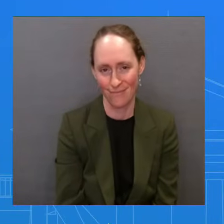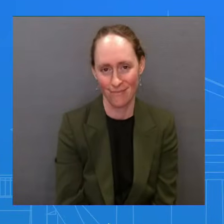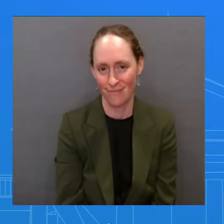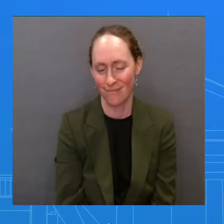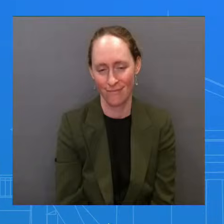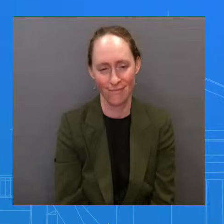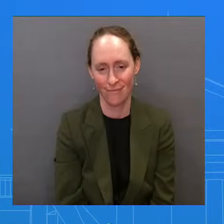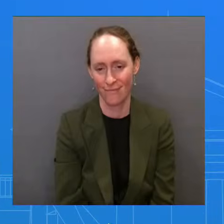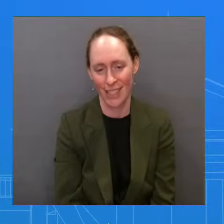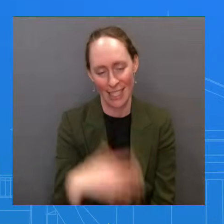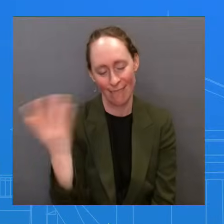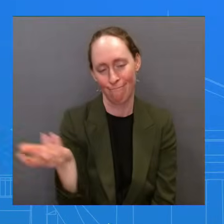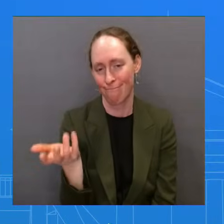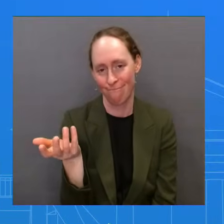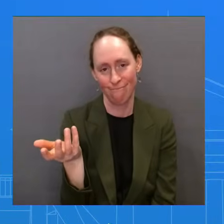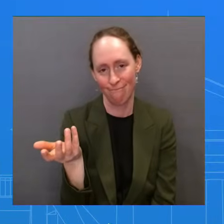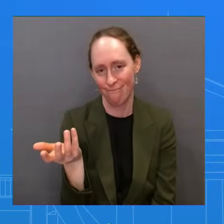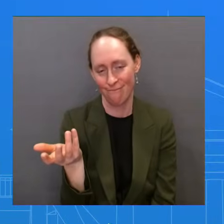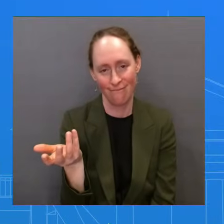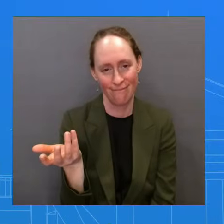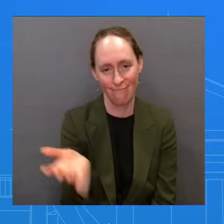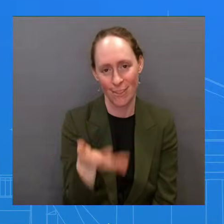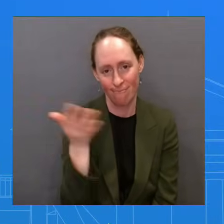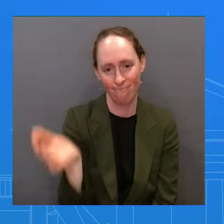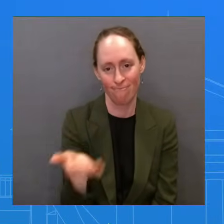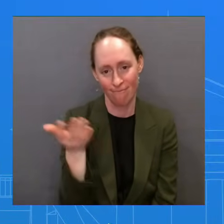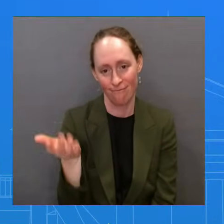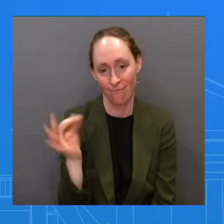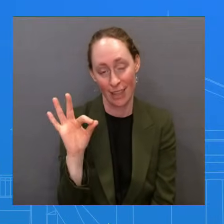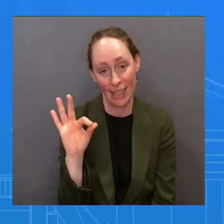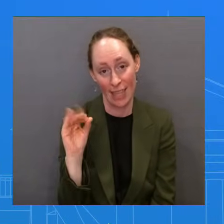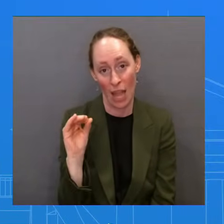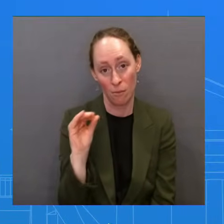More than 90 percent of that debt came before the President came into office.